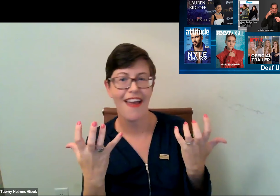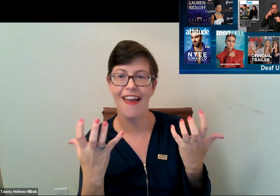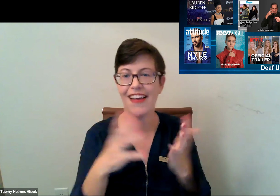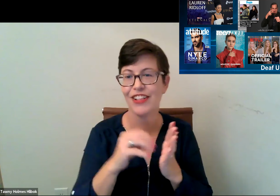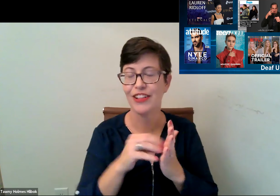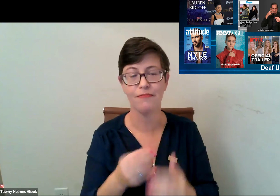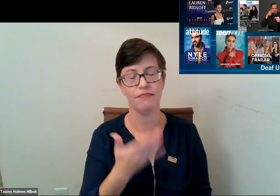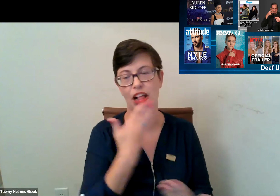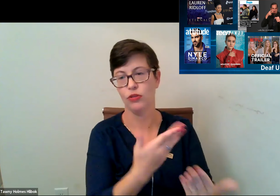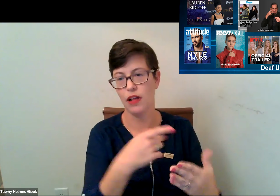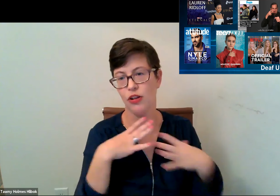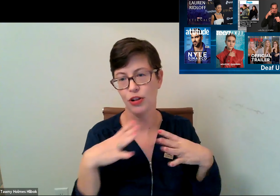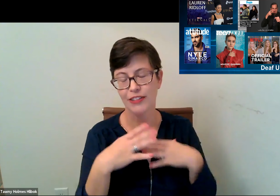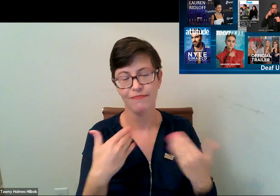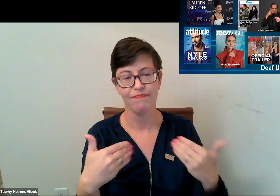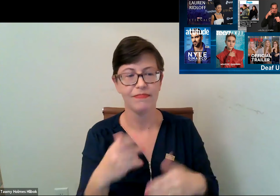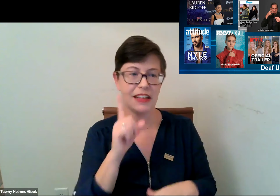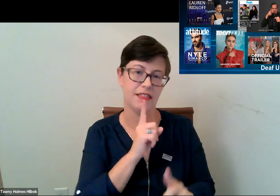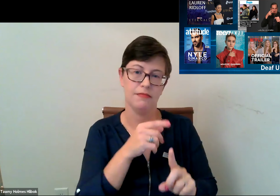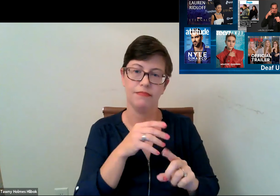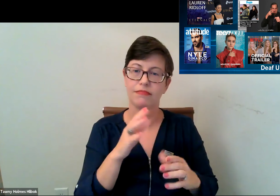in the entertainment environment because that's also making more people want to